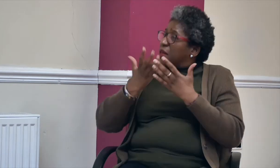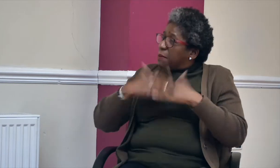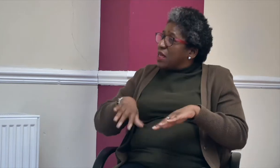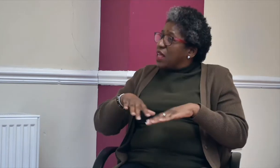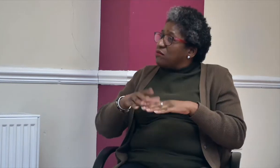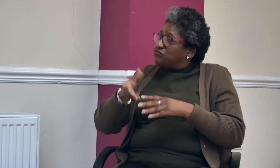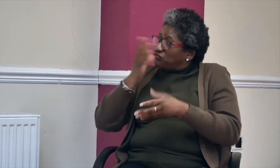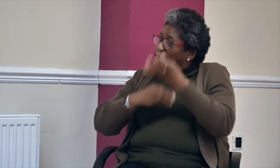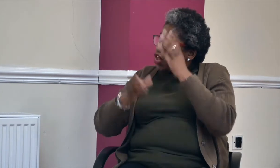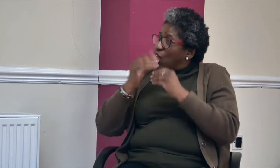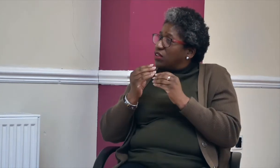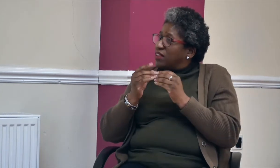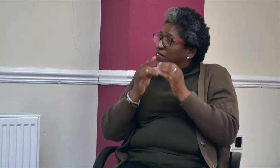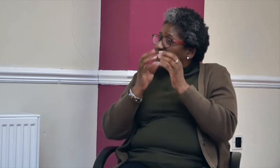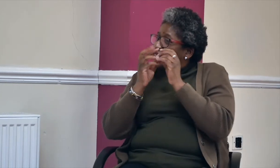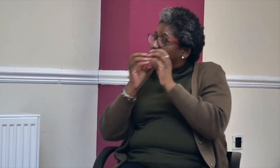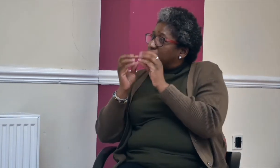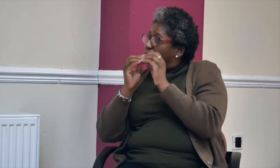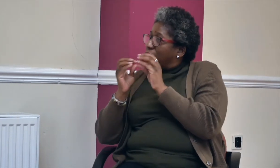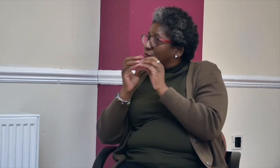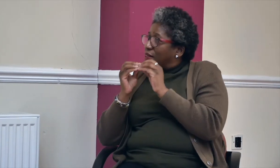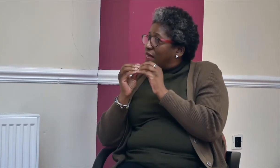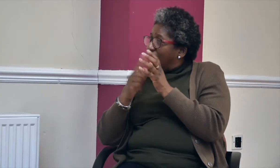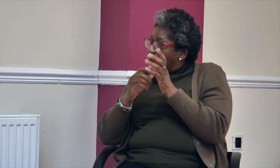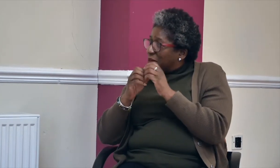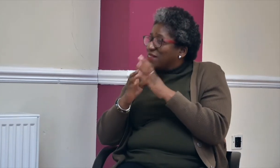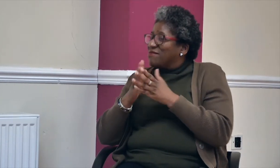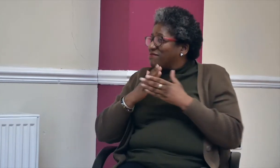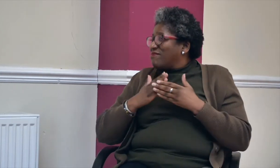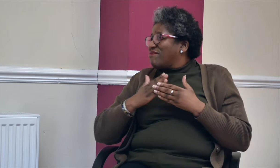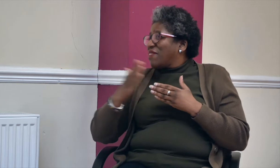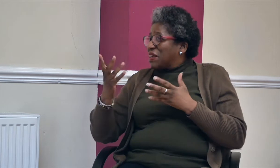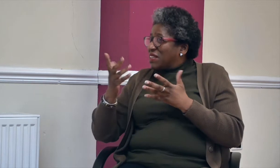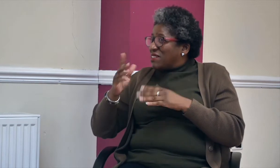They also learnt how to fingerspell.